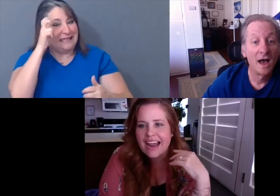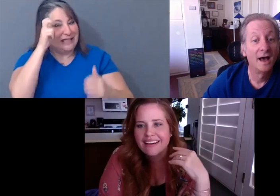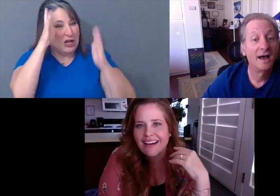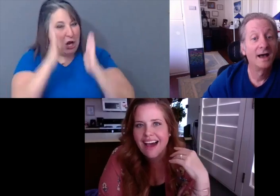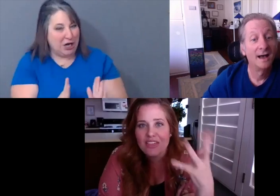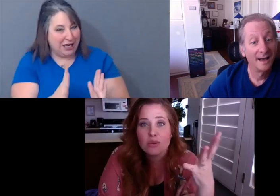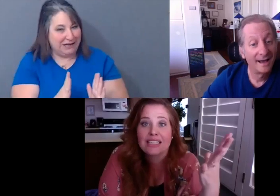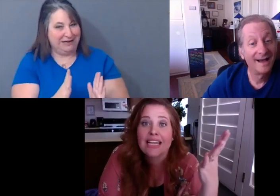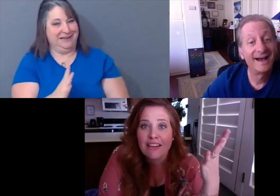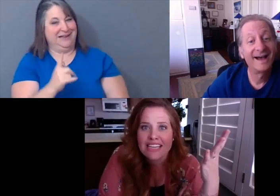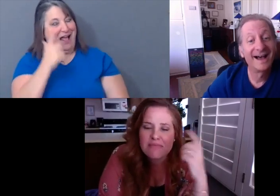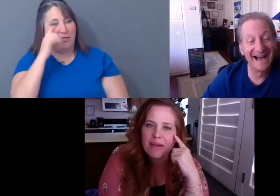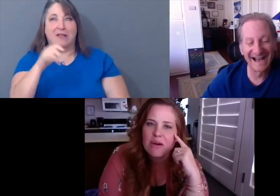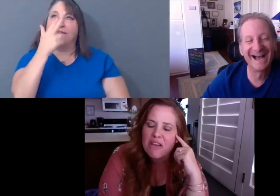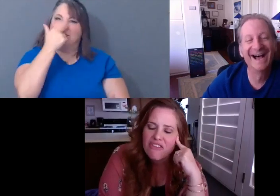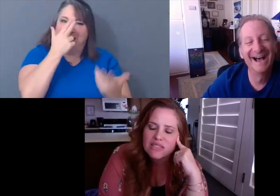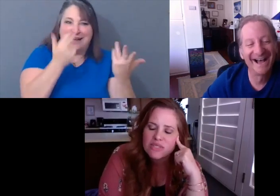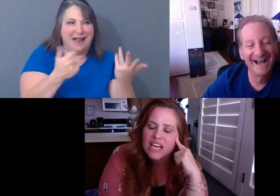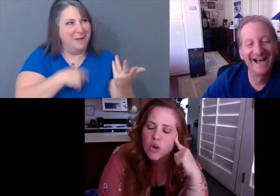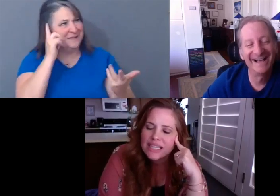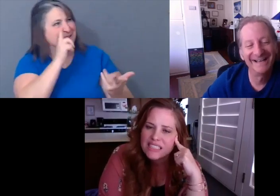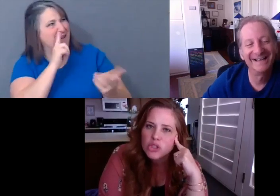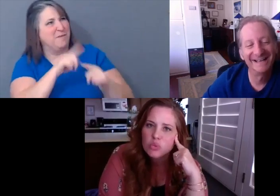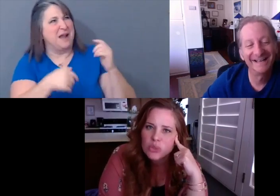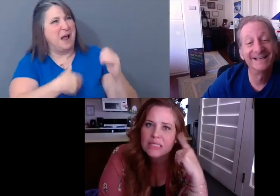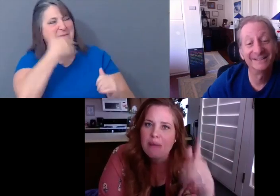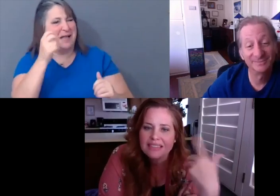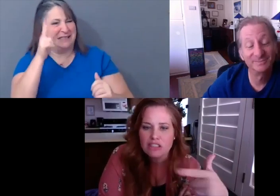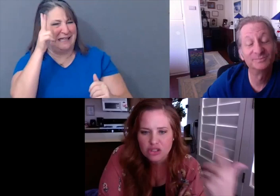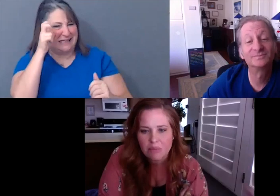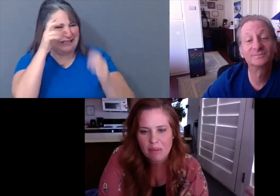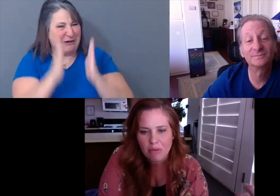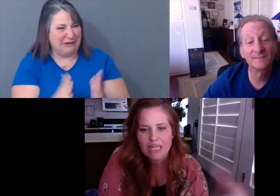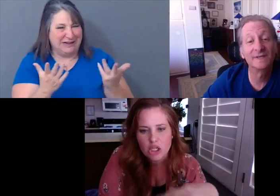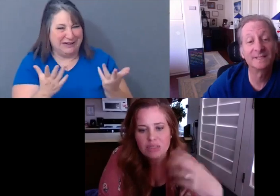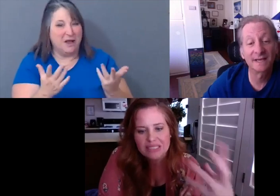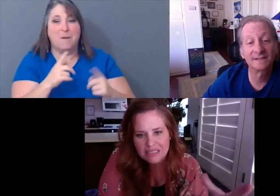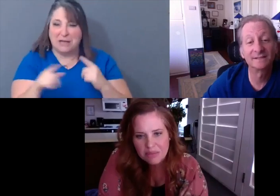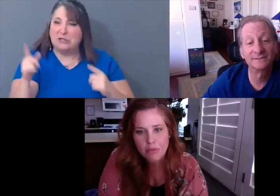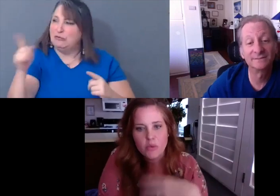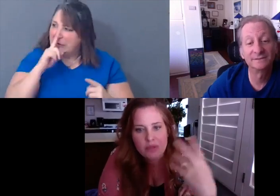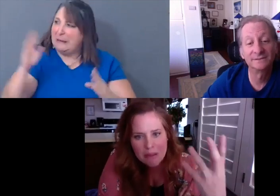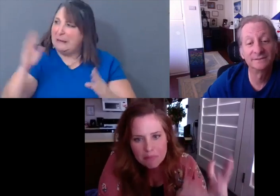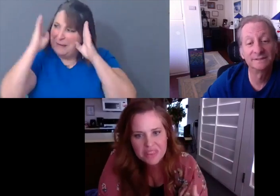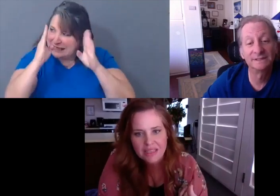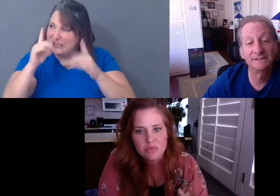And I thought it was hilarious, but my parents they said, no Lexi, you really pay attention to people. Like you listen to people, you remember things.